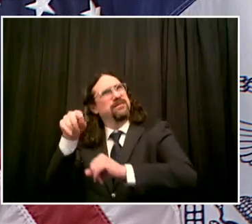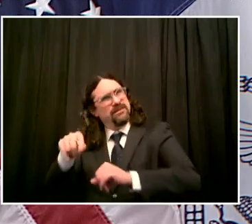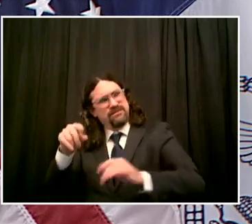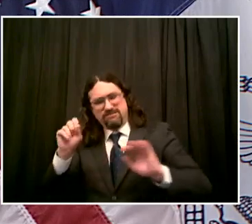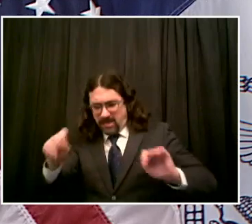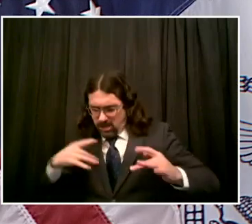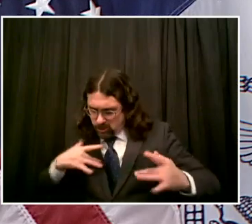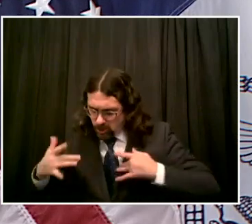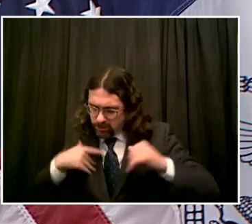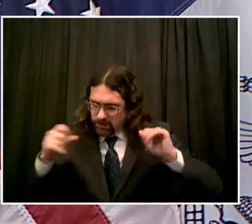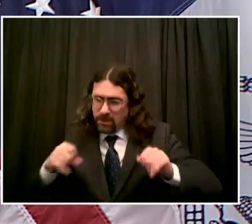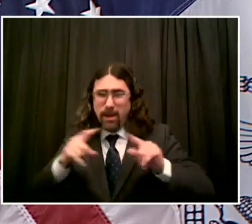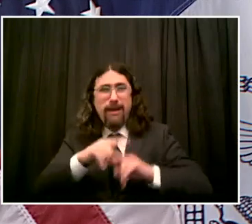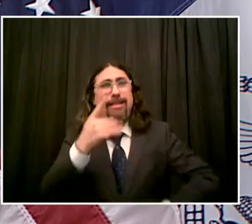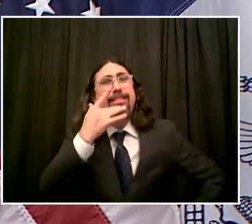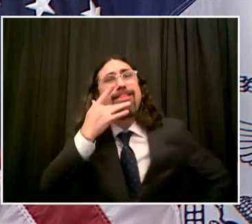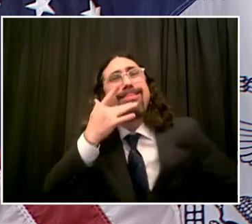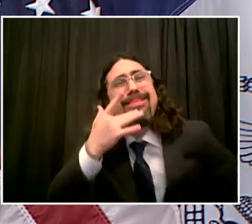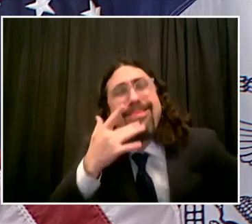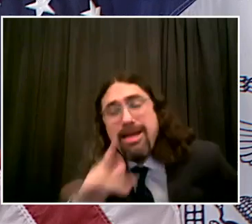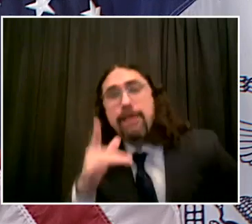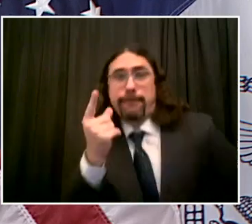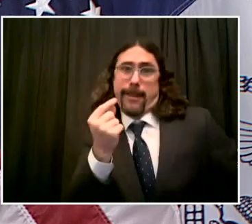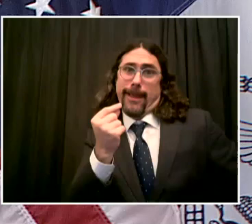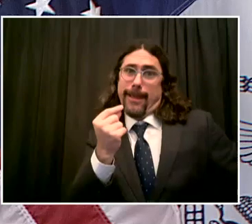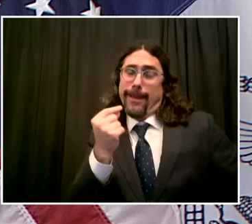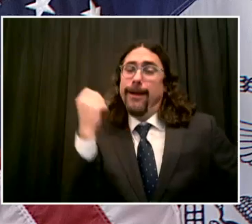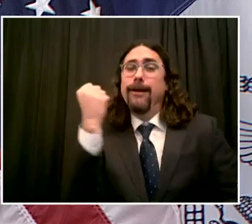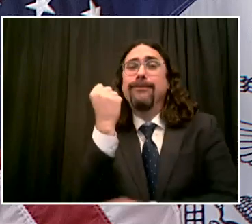GET PAST THIS AND GO BACK TO DOING THE WORK WE ARE DOING.